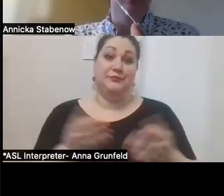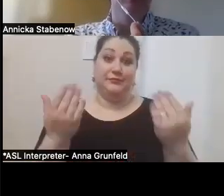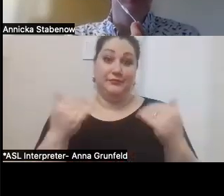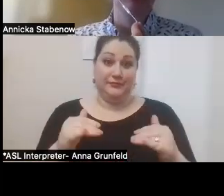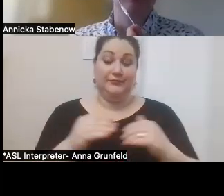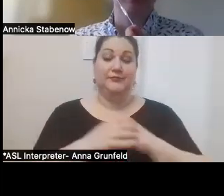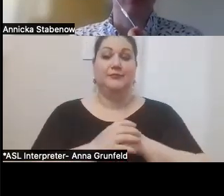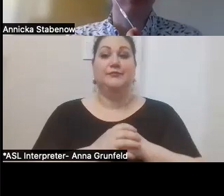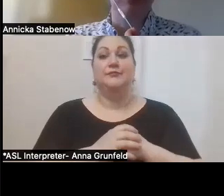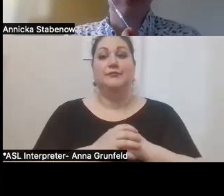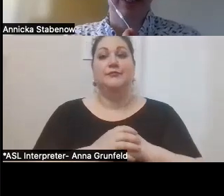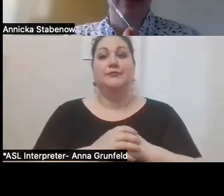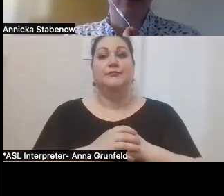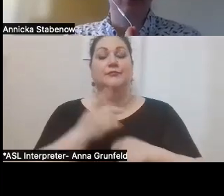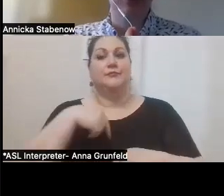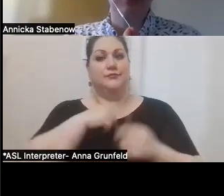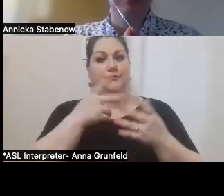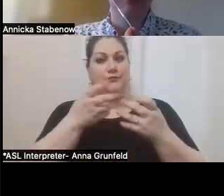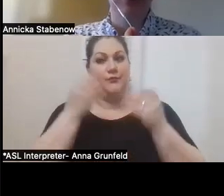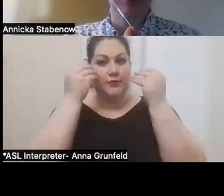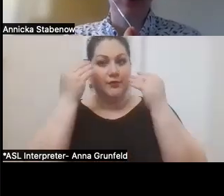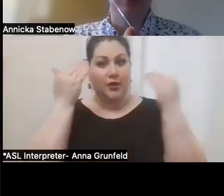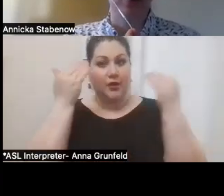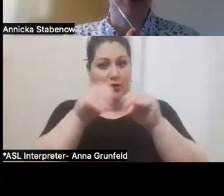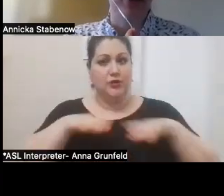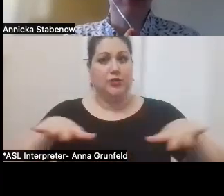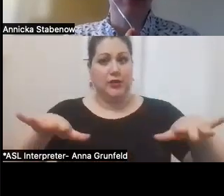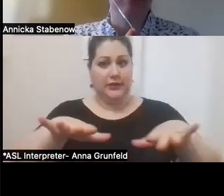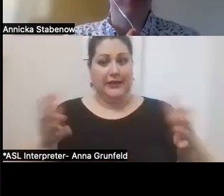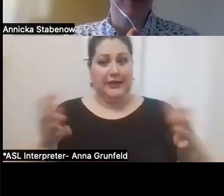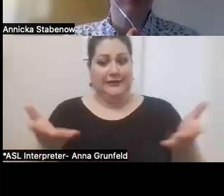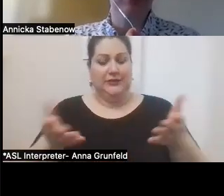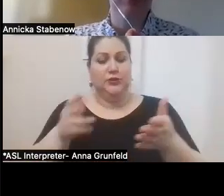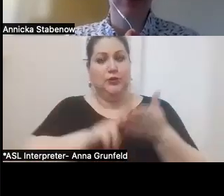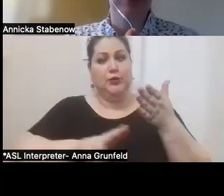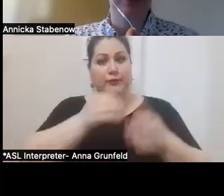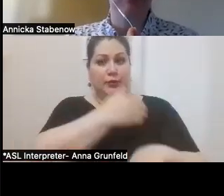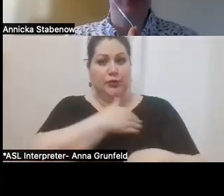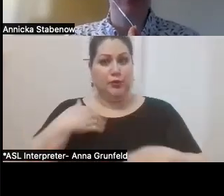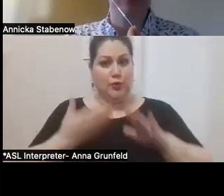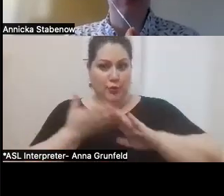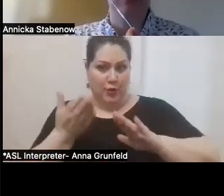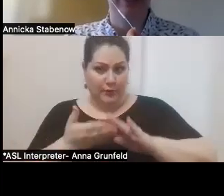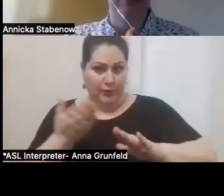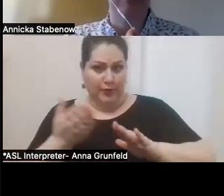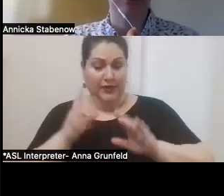We wish to acknowledge this land on which the University of Toronto operates. For thousands of years, it has been the traditional land of